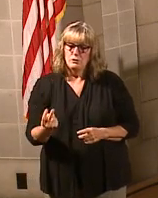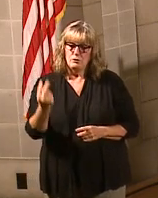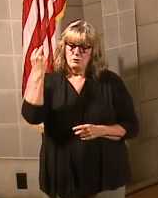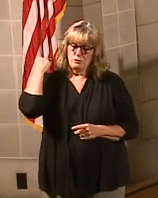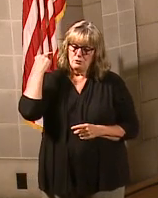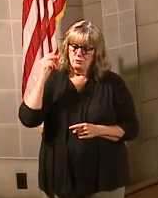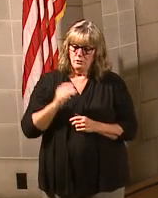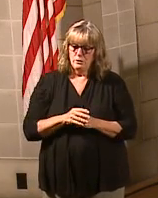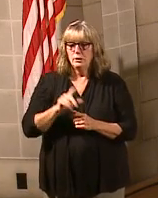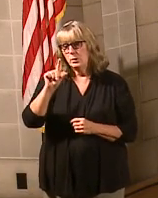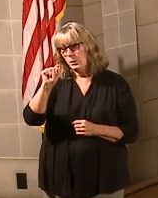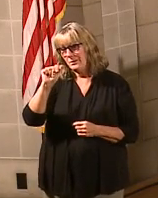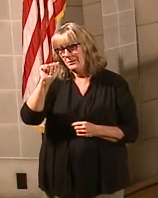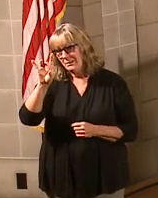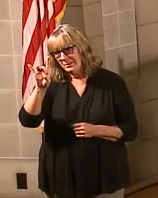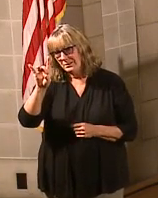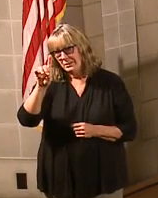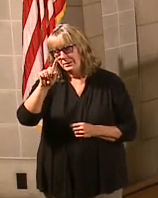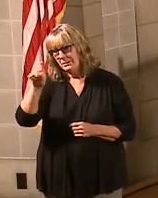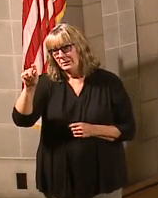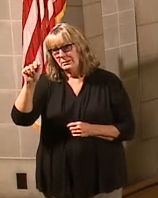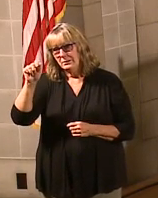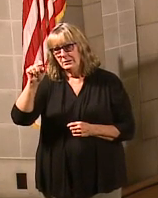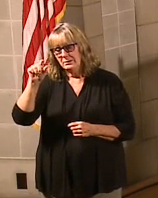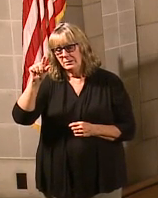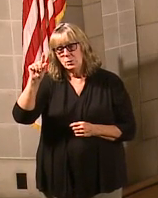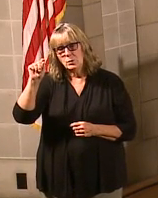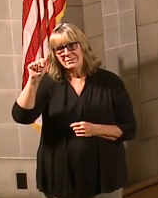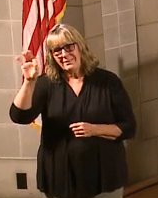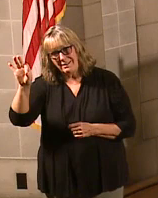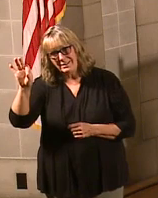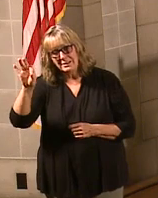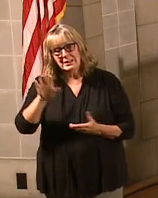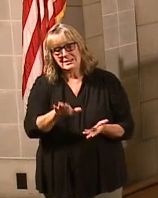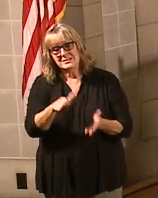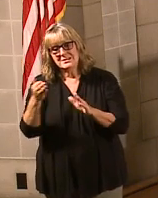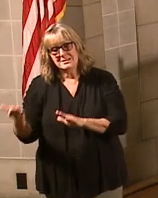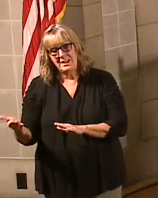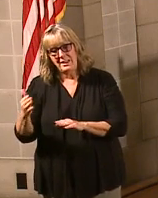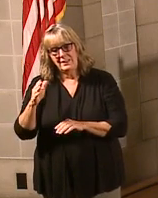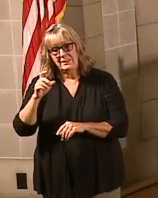FOLLOWING THE SCIENCE, THIS IS